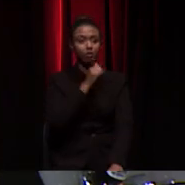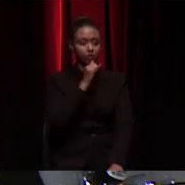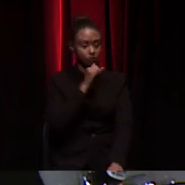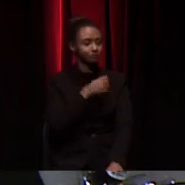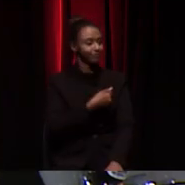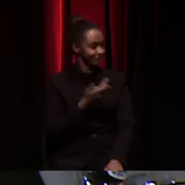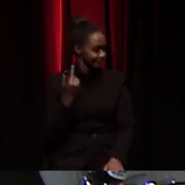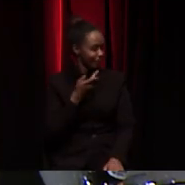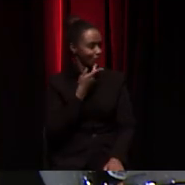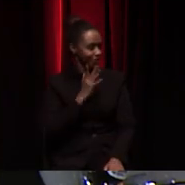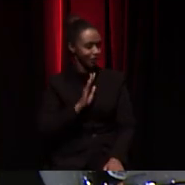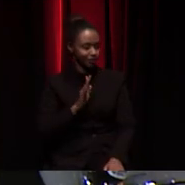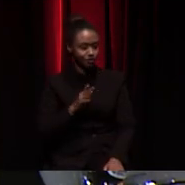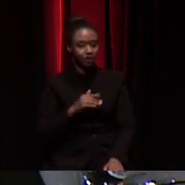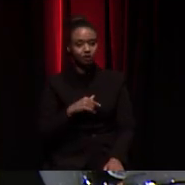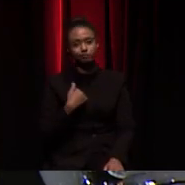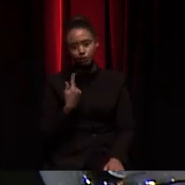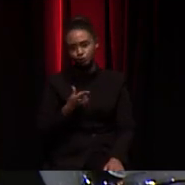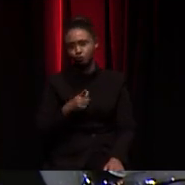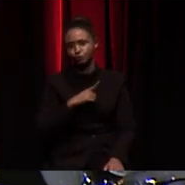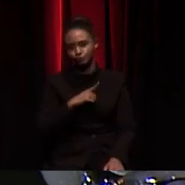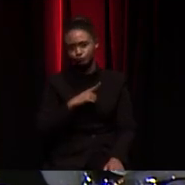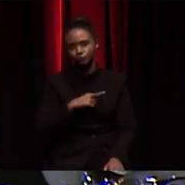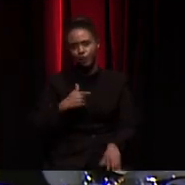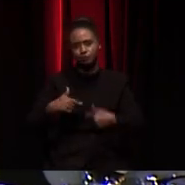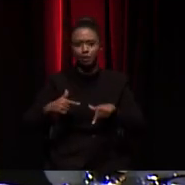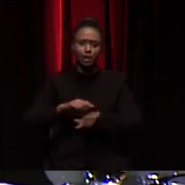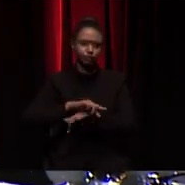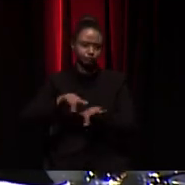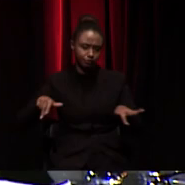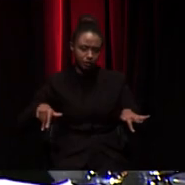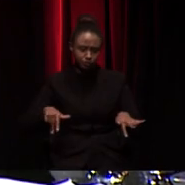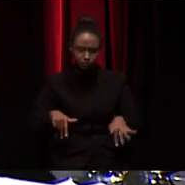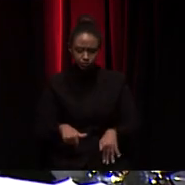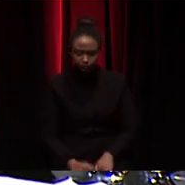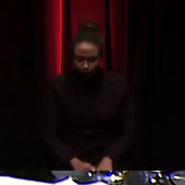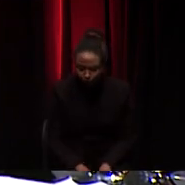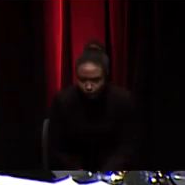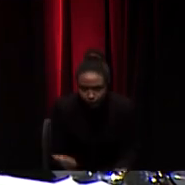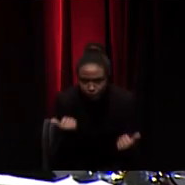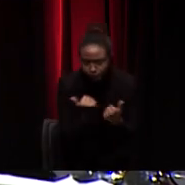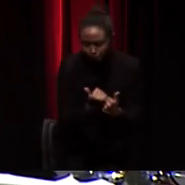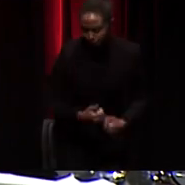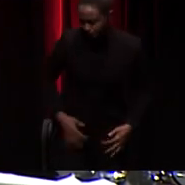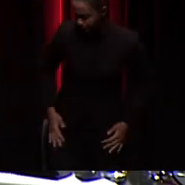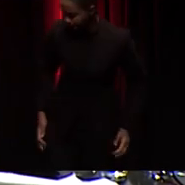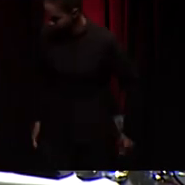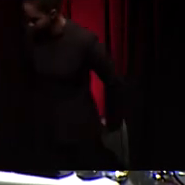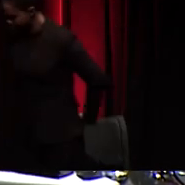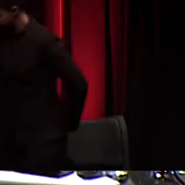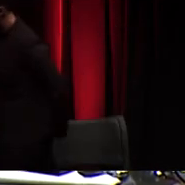we have more than one model. Yesterday, on Vice website we published sponsored content.